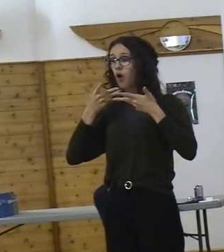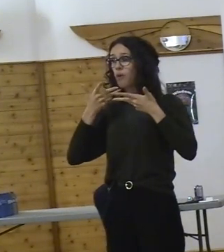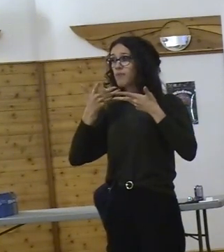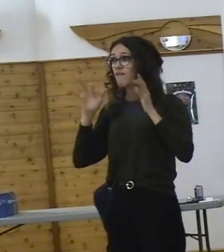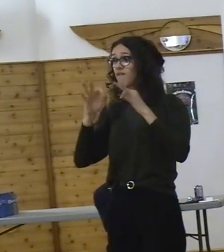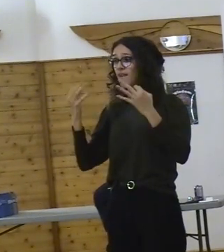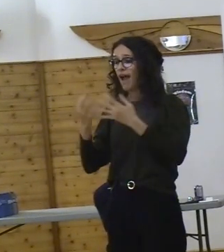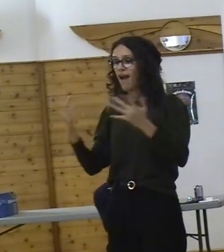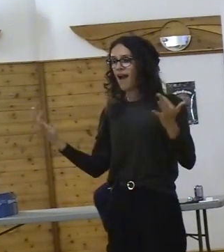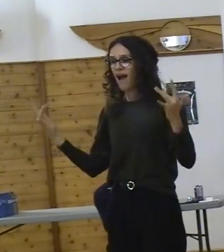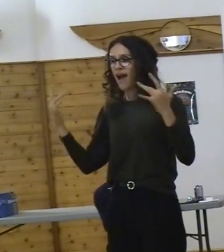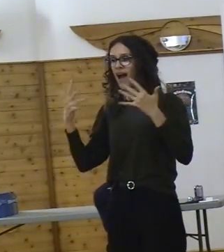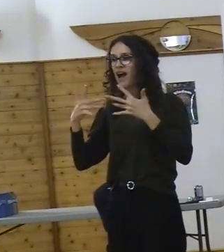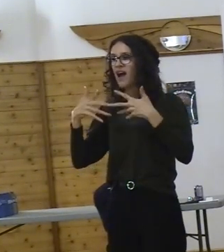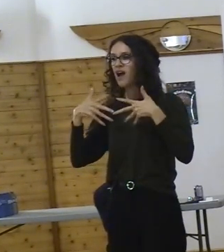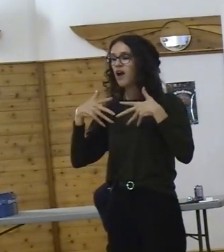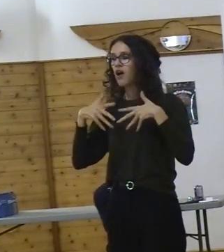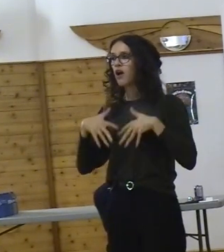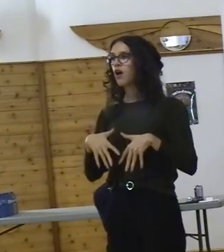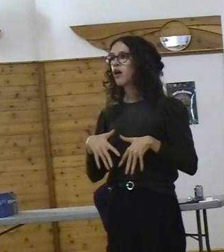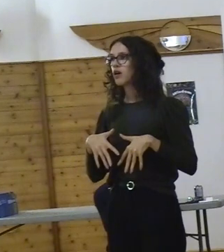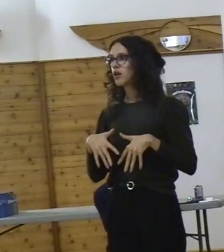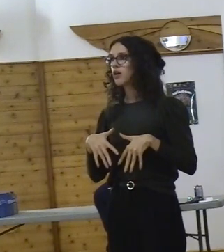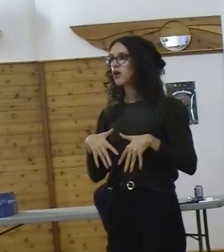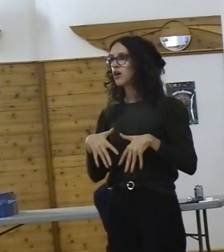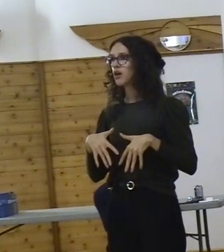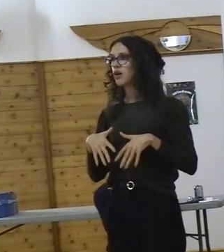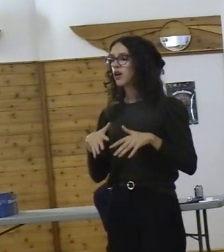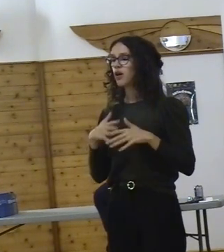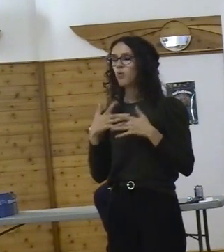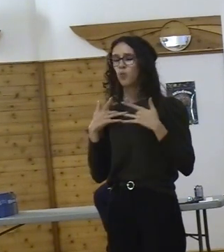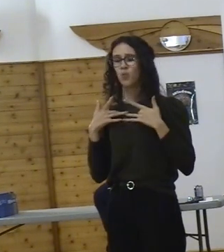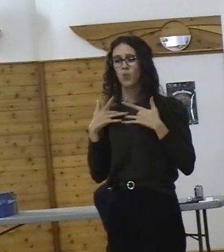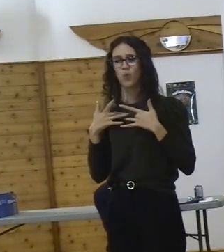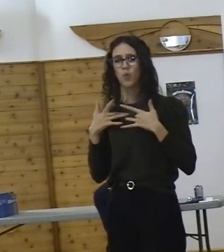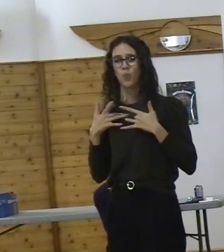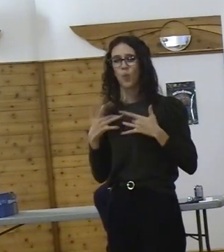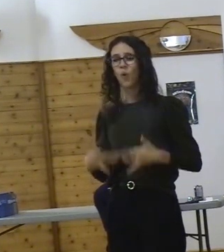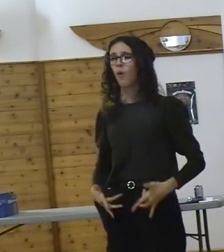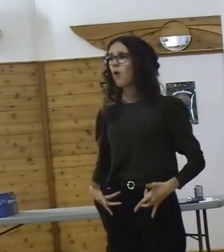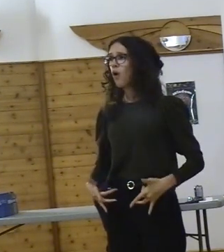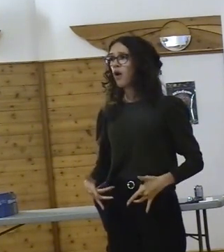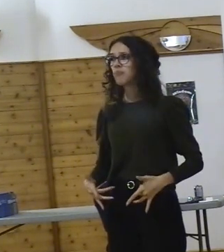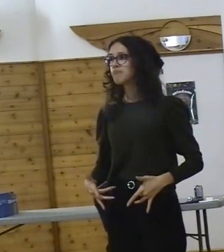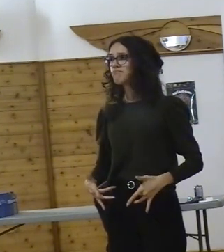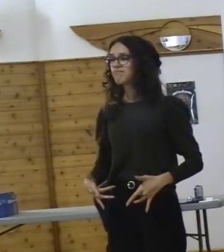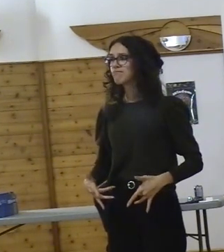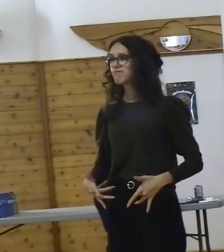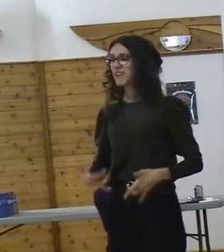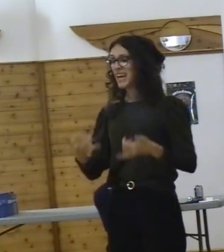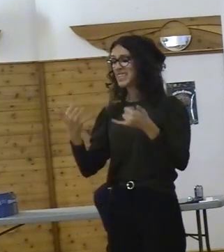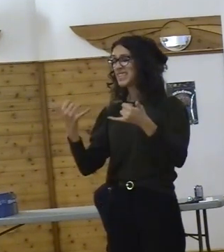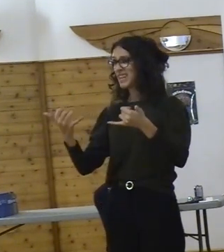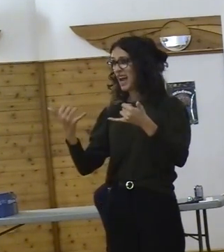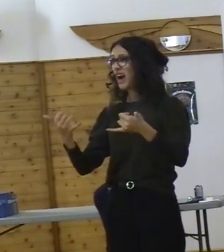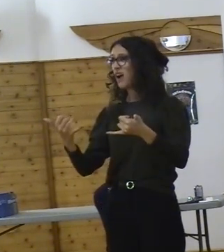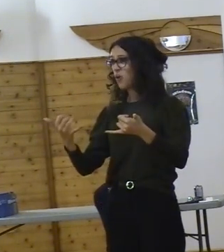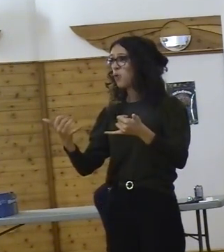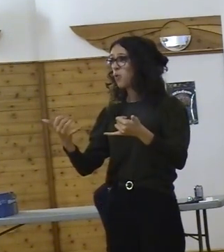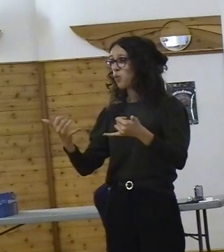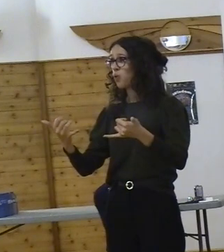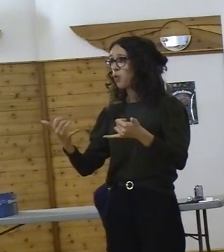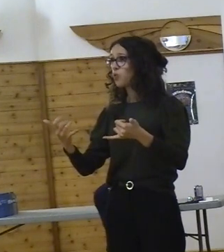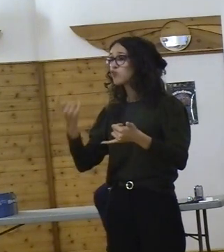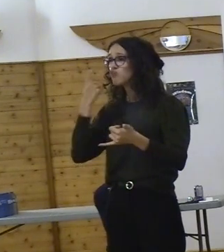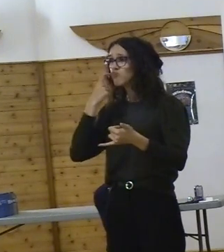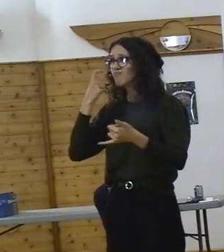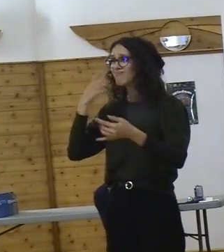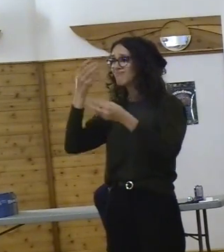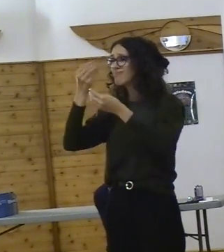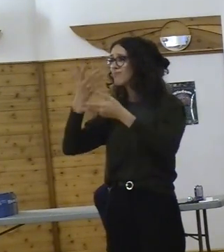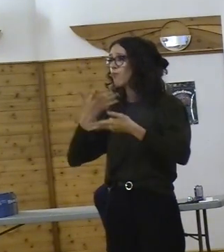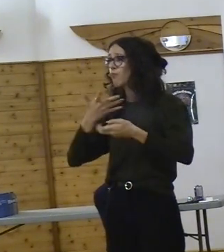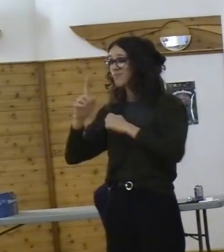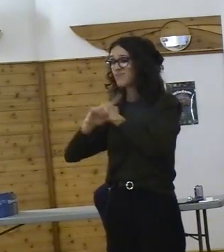And now they're saying they can't search for our loved ones at these landfills.